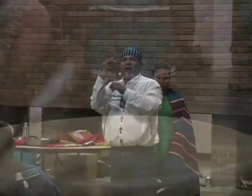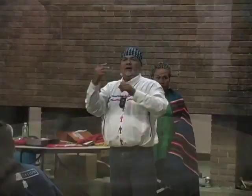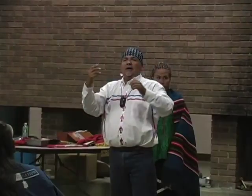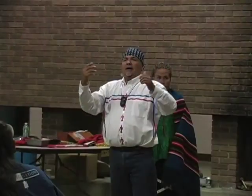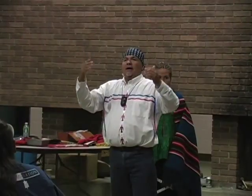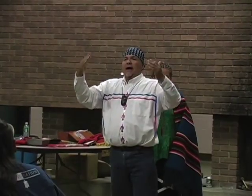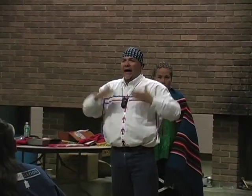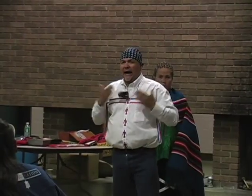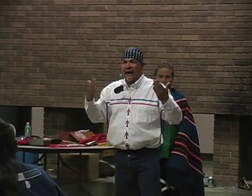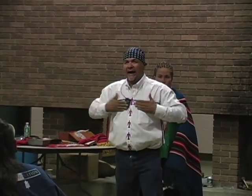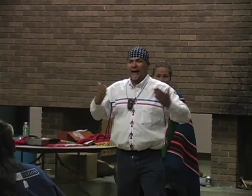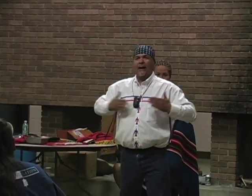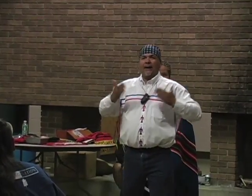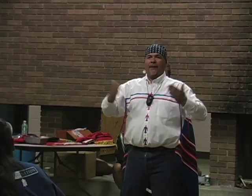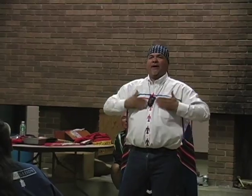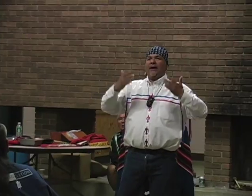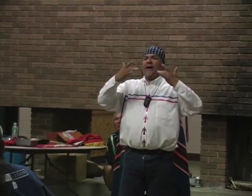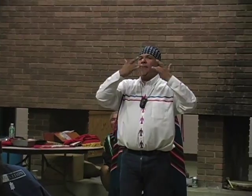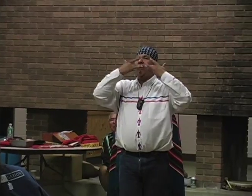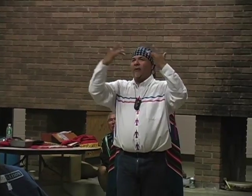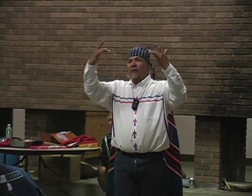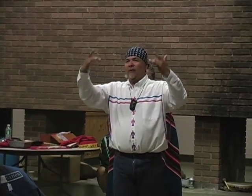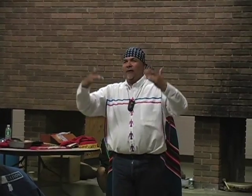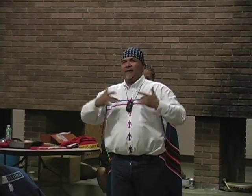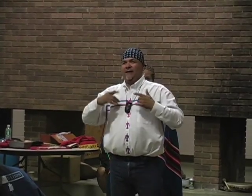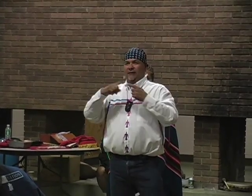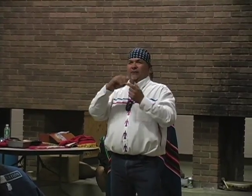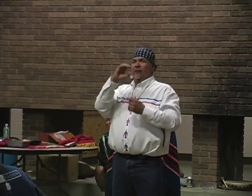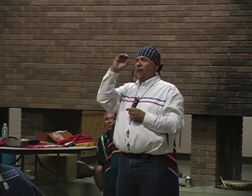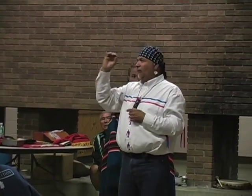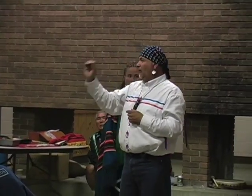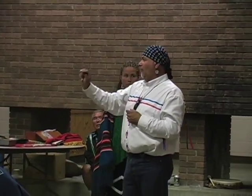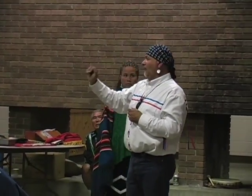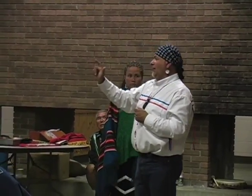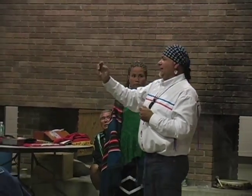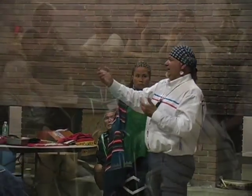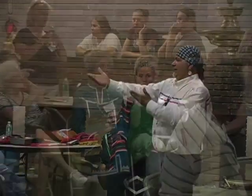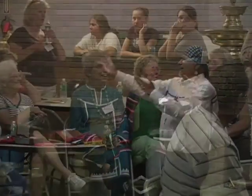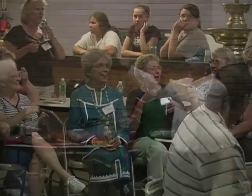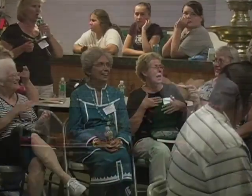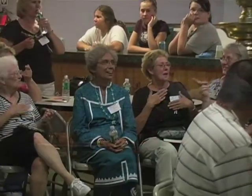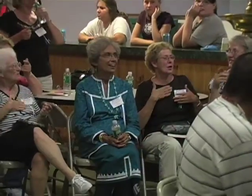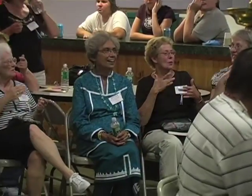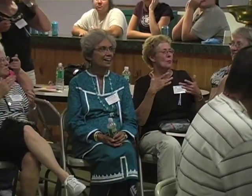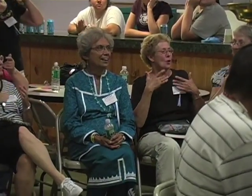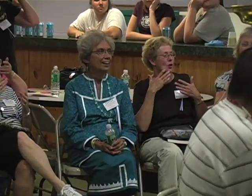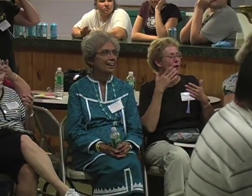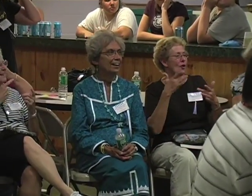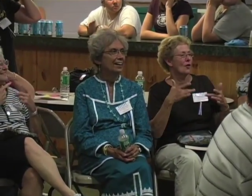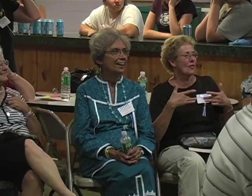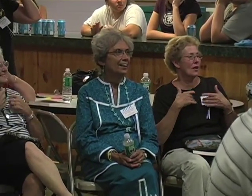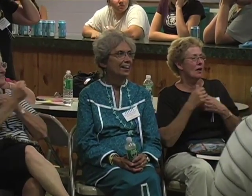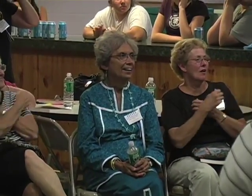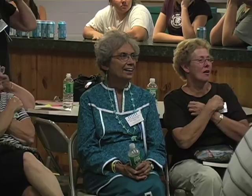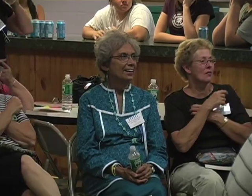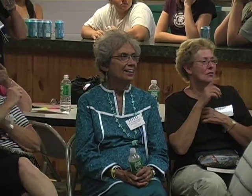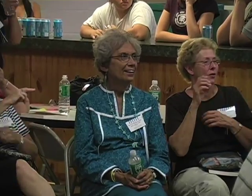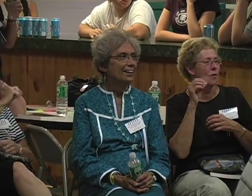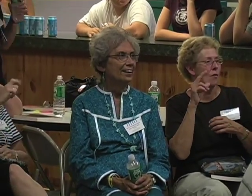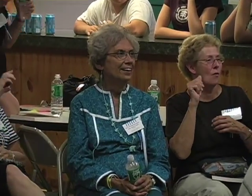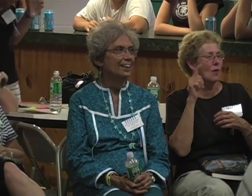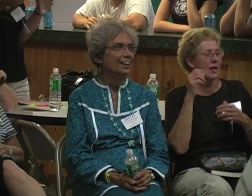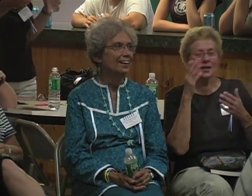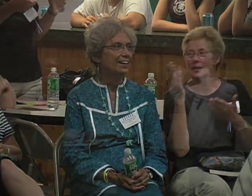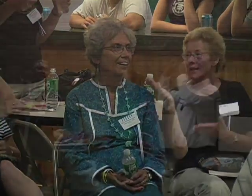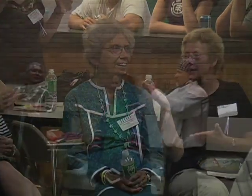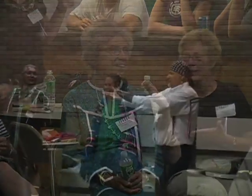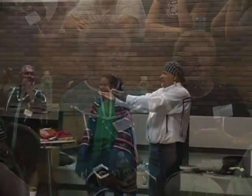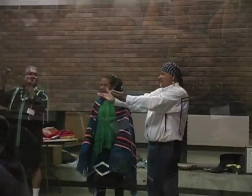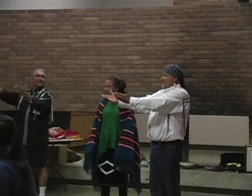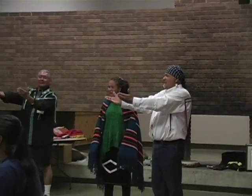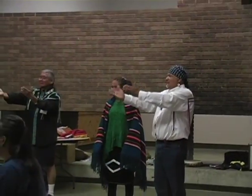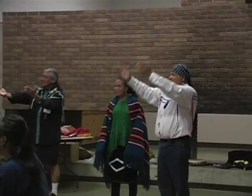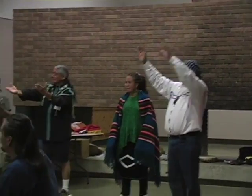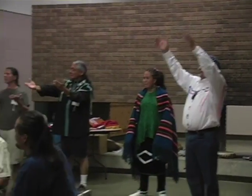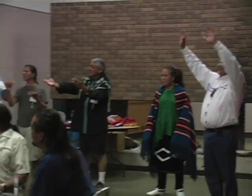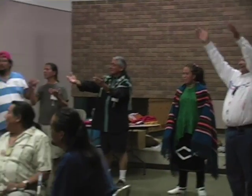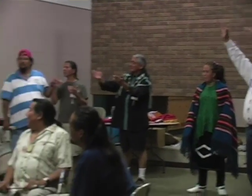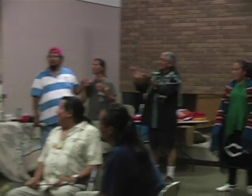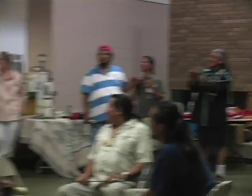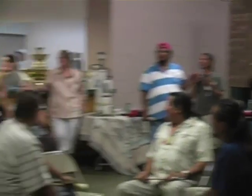Happy Birhtday to Onalee. Happy Birthday to you, Happy Birthday to dearest Onalee..